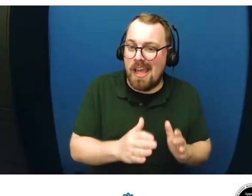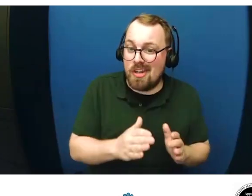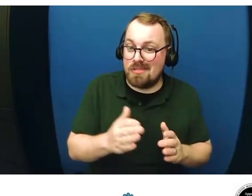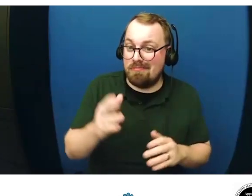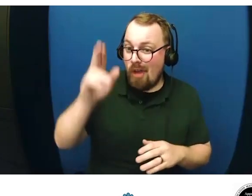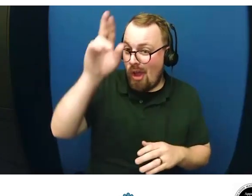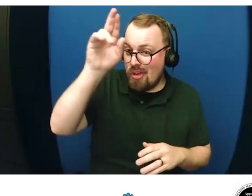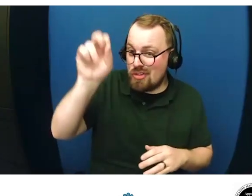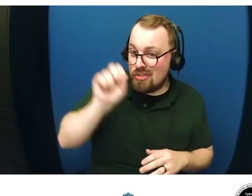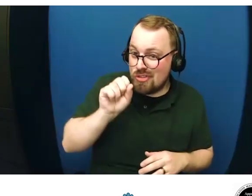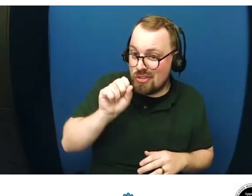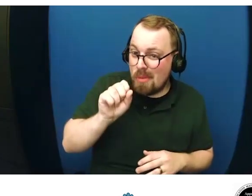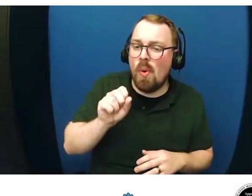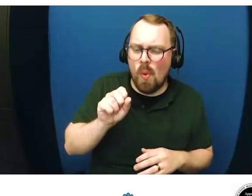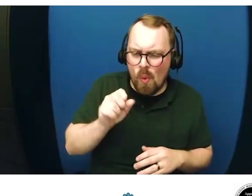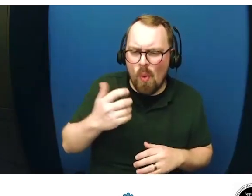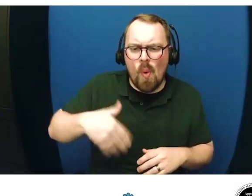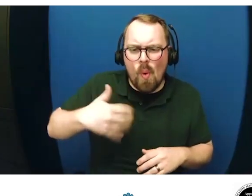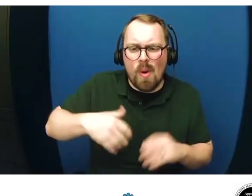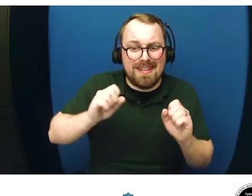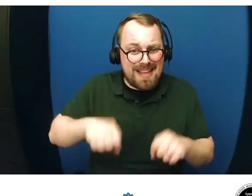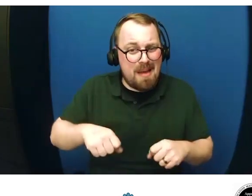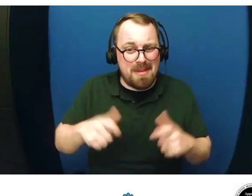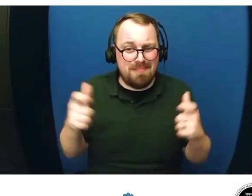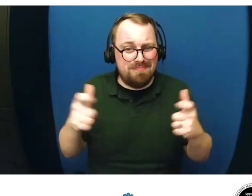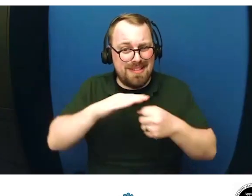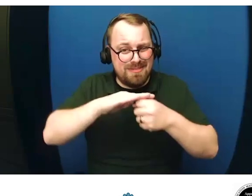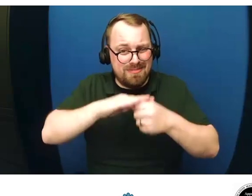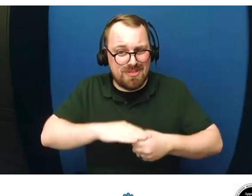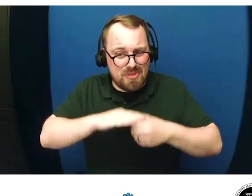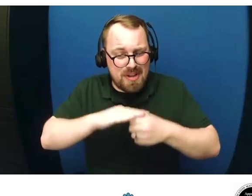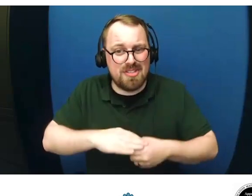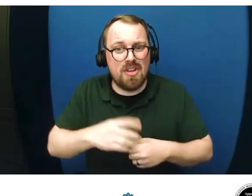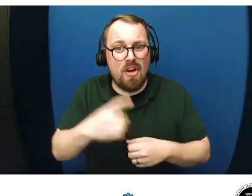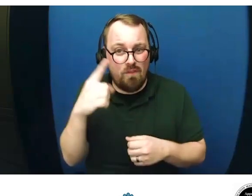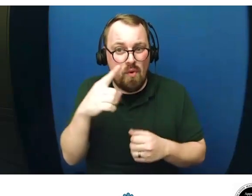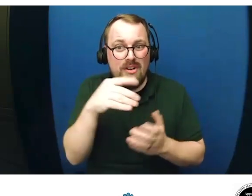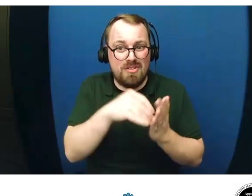Usher Syndrome can be a very big stressor for our students,